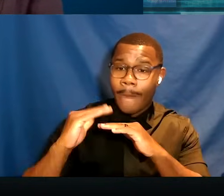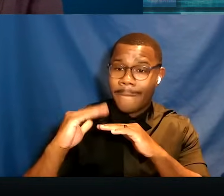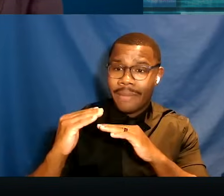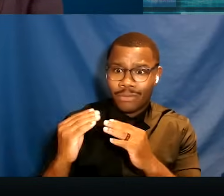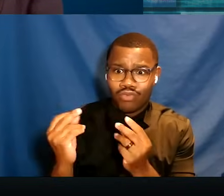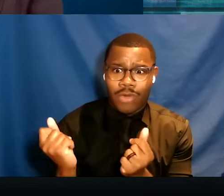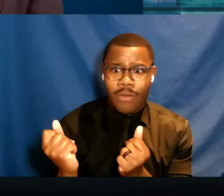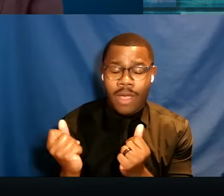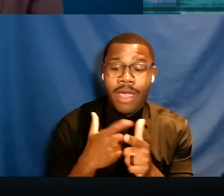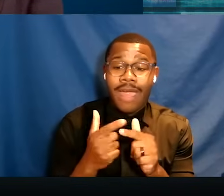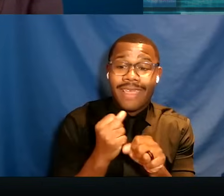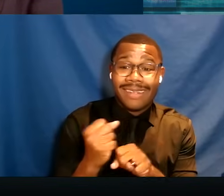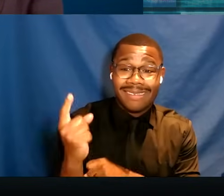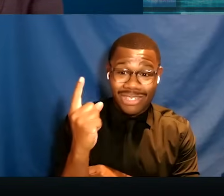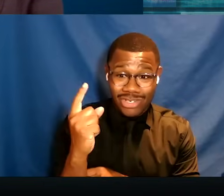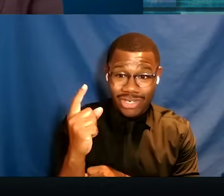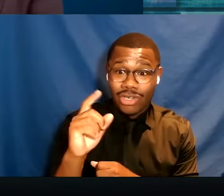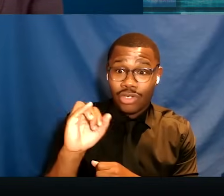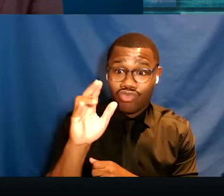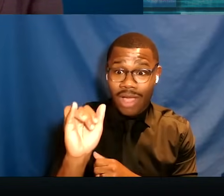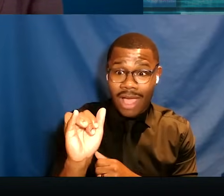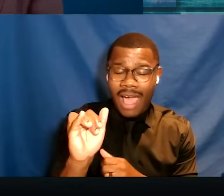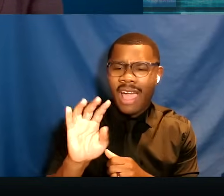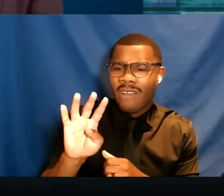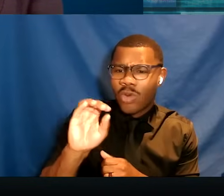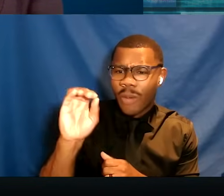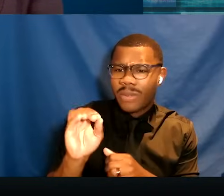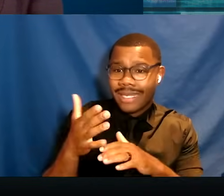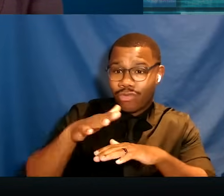there'll be an additional 4% increase, which means that first year compounded increase